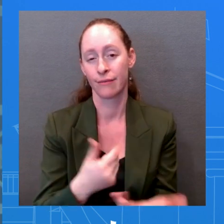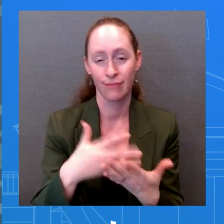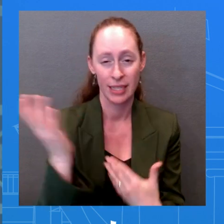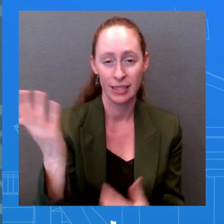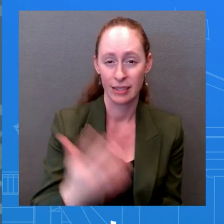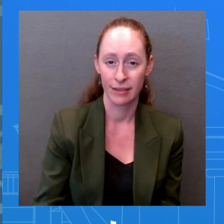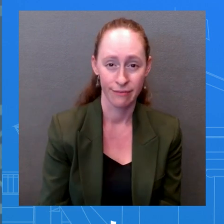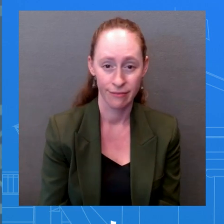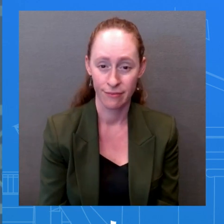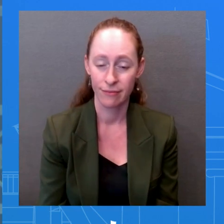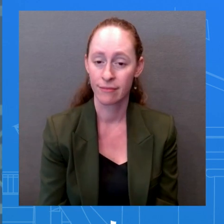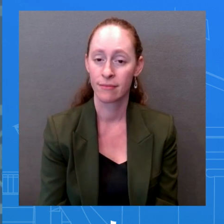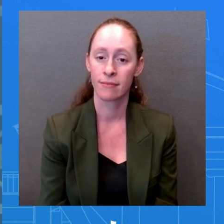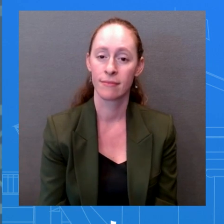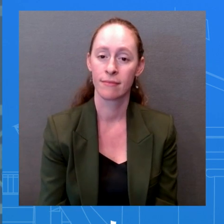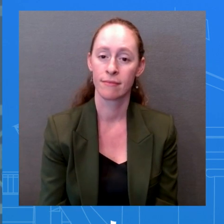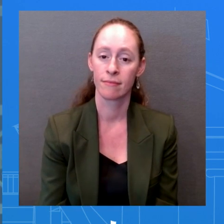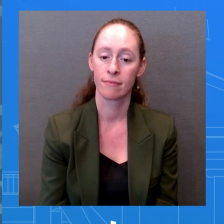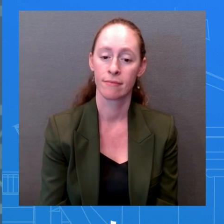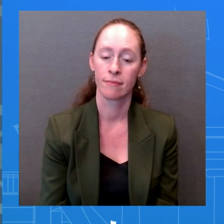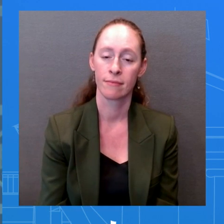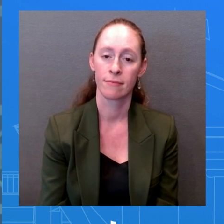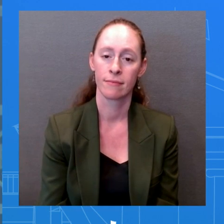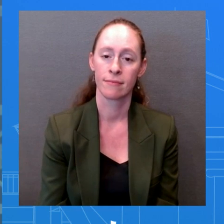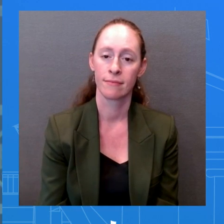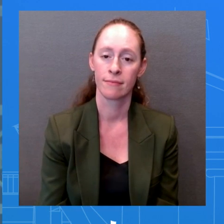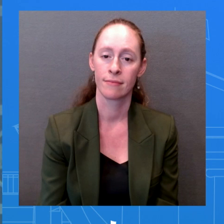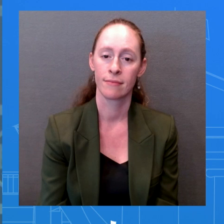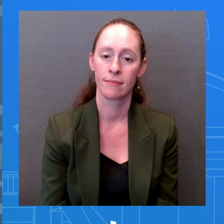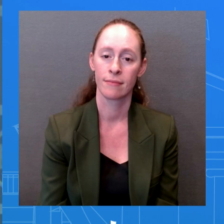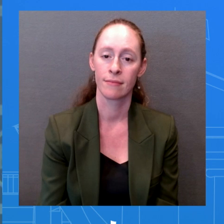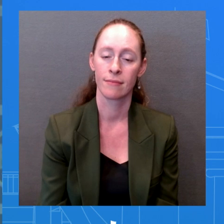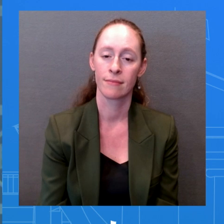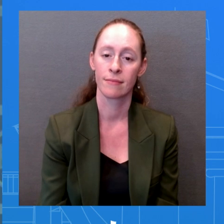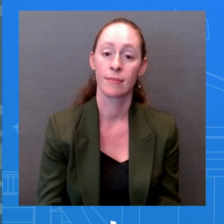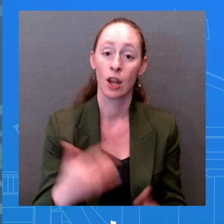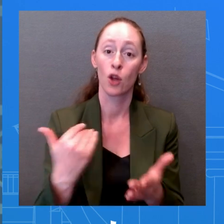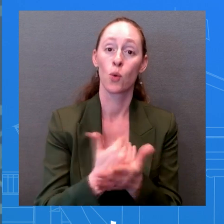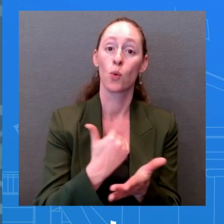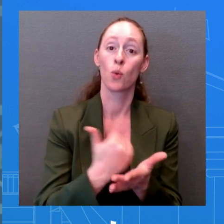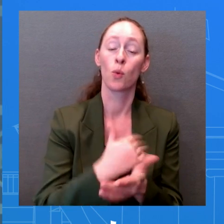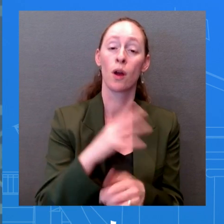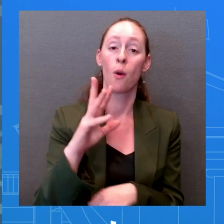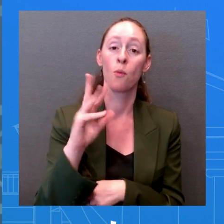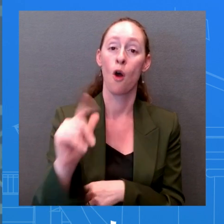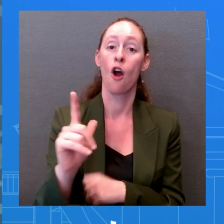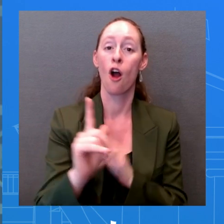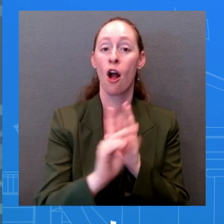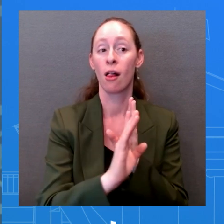that that new wall along the southwest border was breached over 3,000 times -- that new wall.